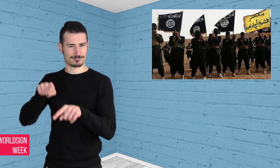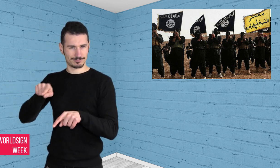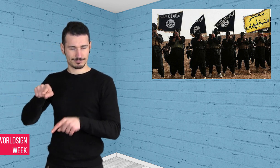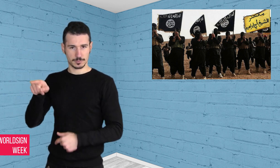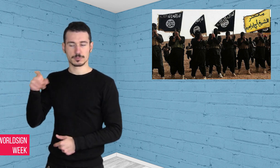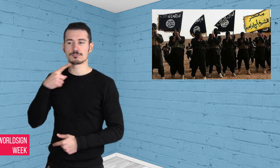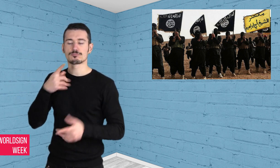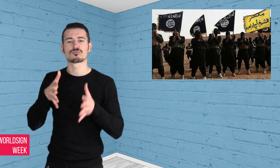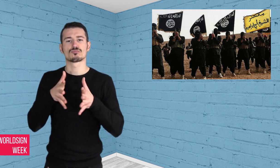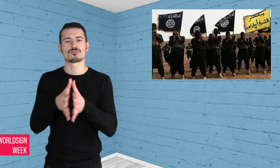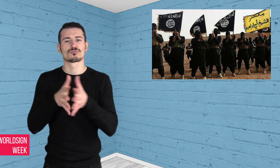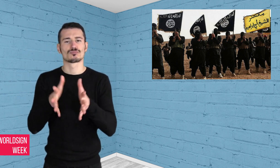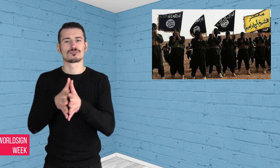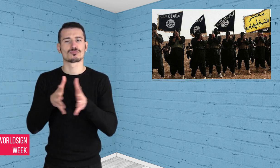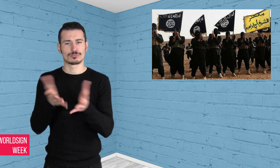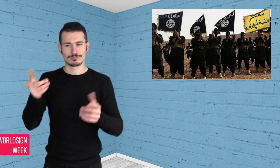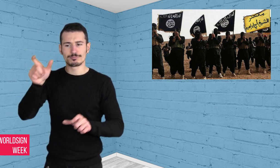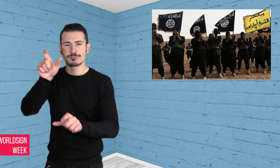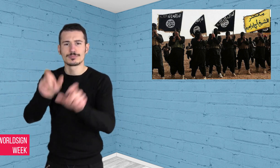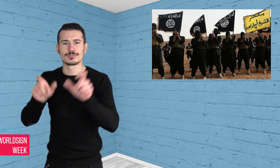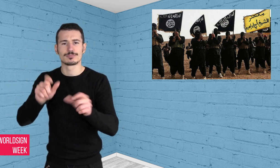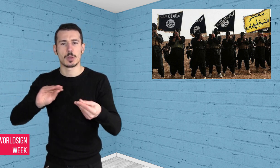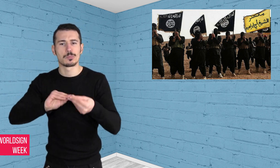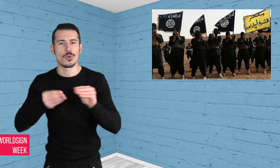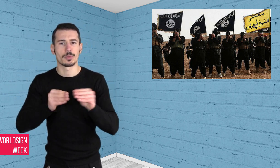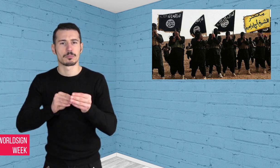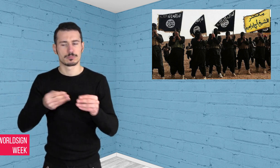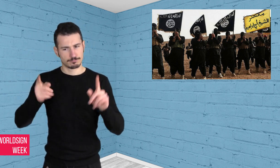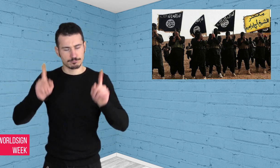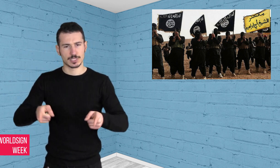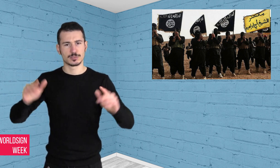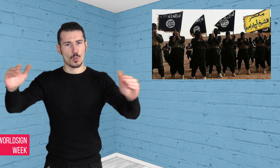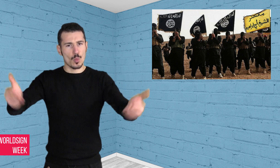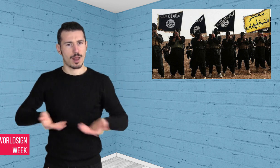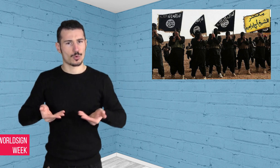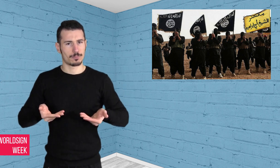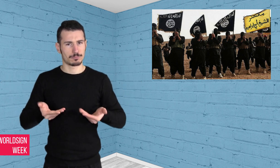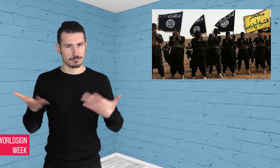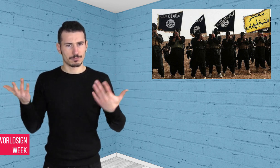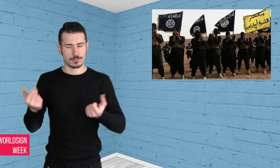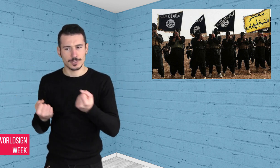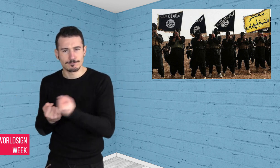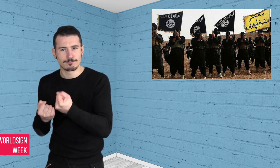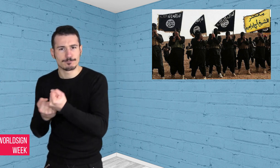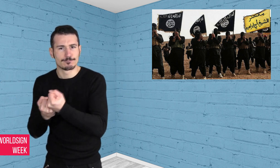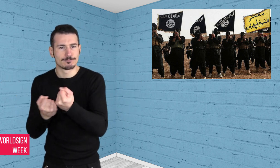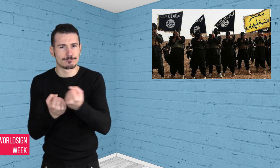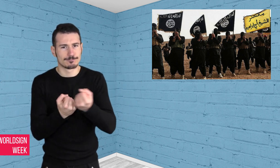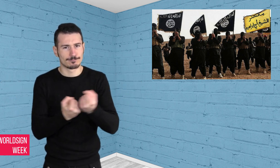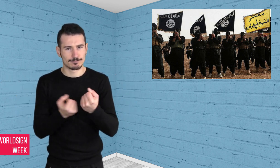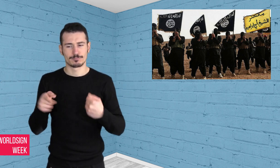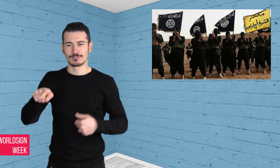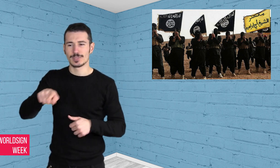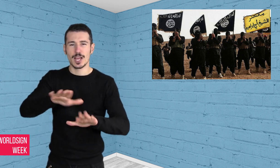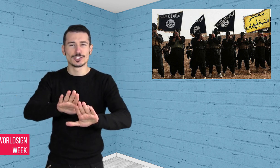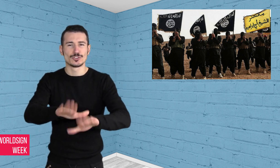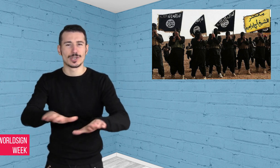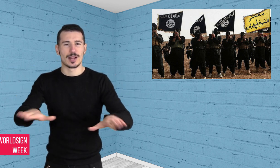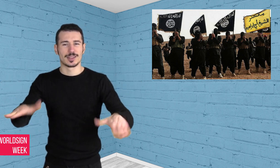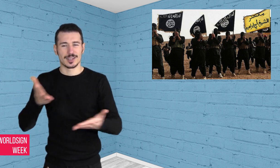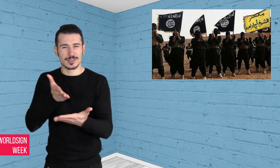defend the basic right of a child to be able